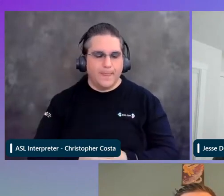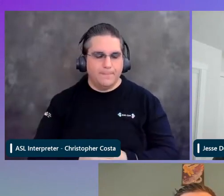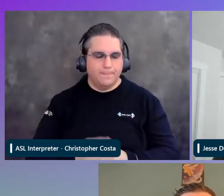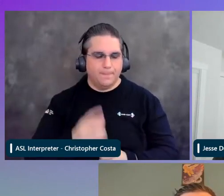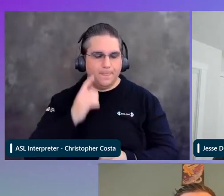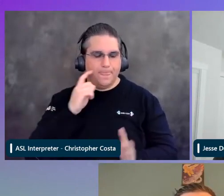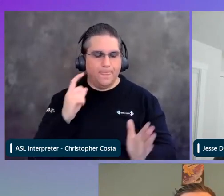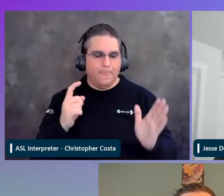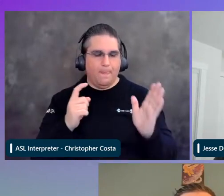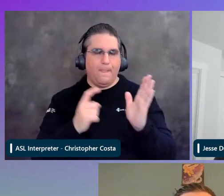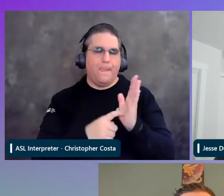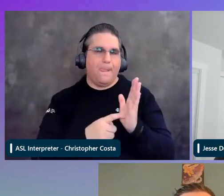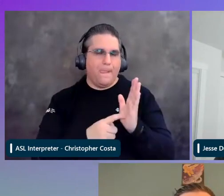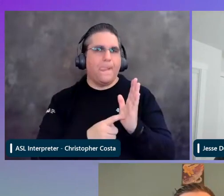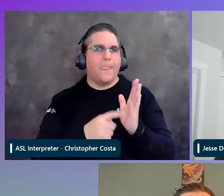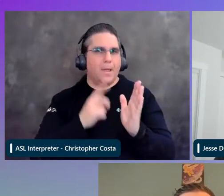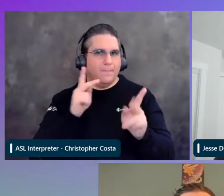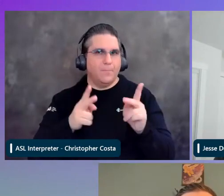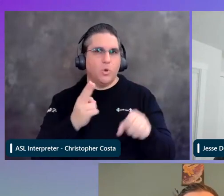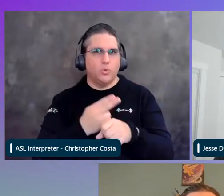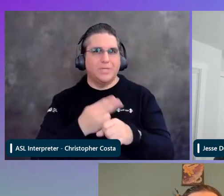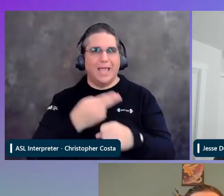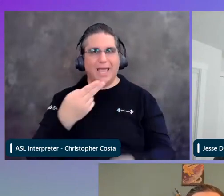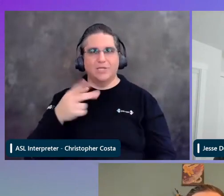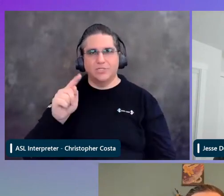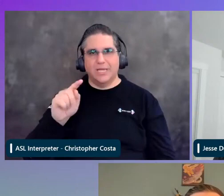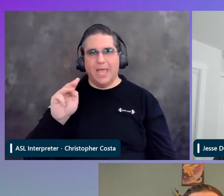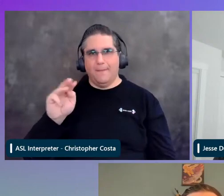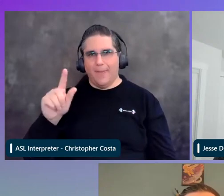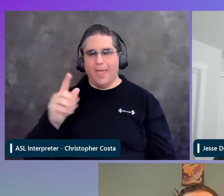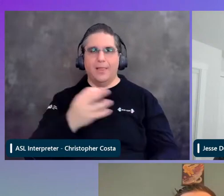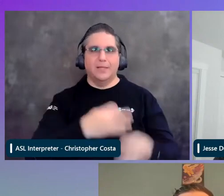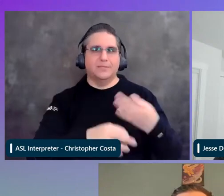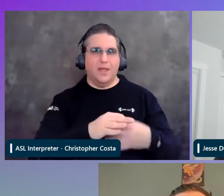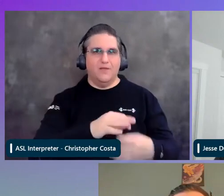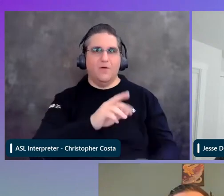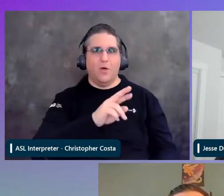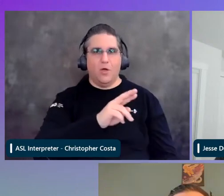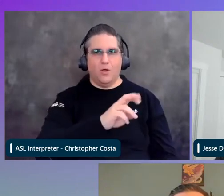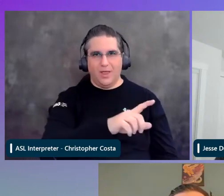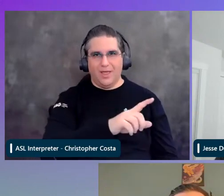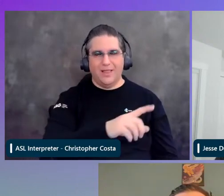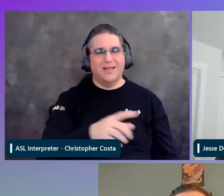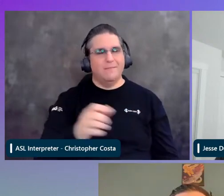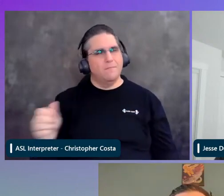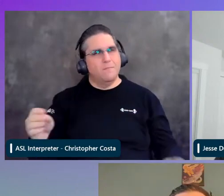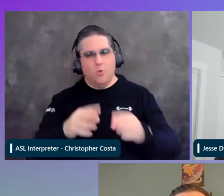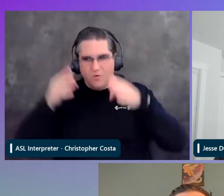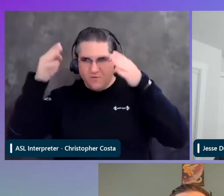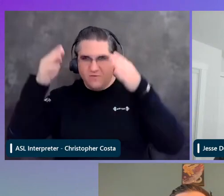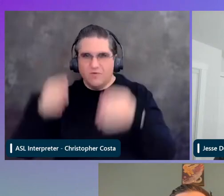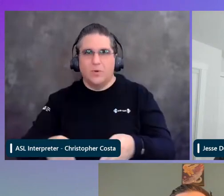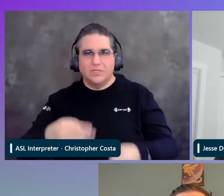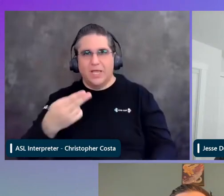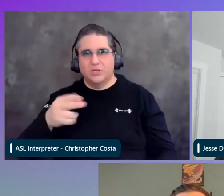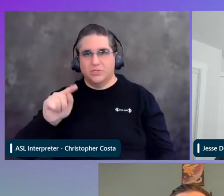a lot saying, you know, use HTML, uh, instead of Aria, like, I see a lot of, like HTML focus,